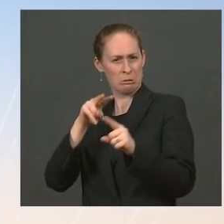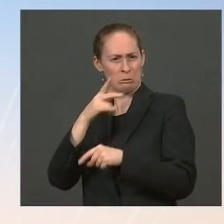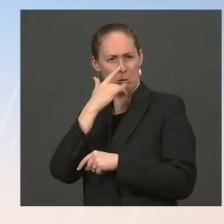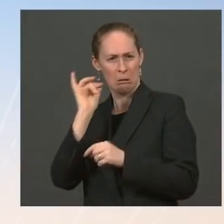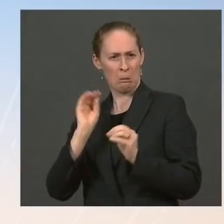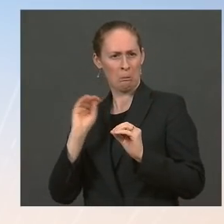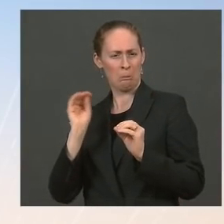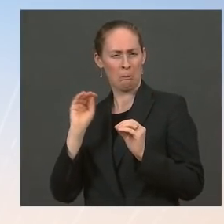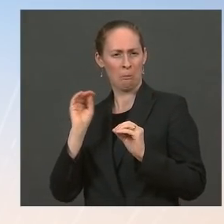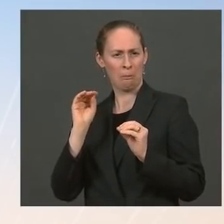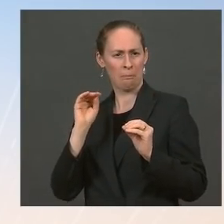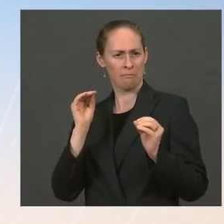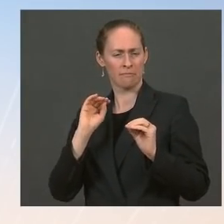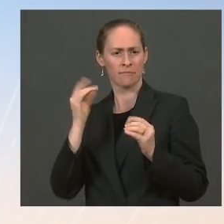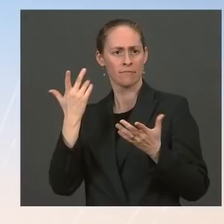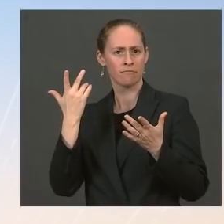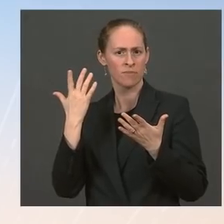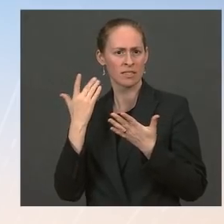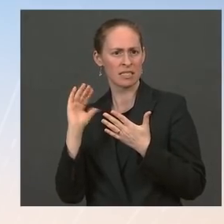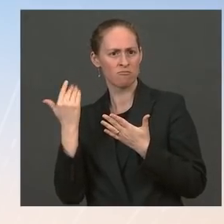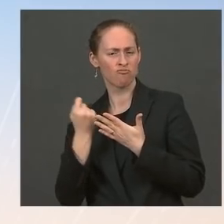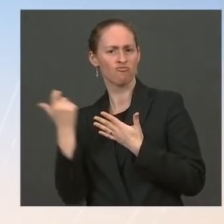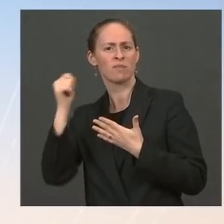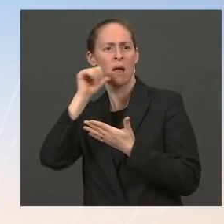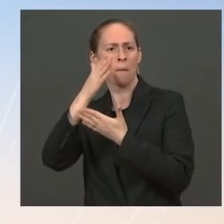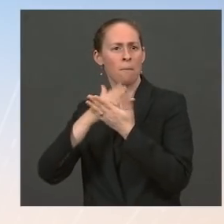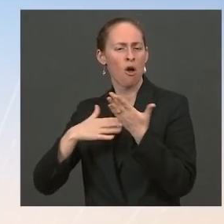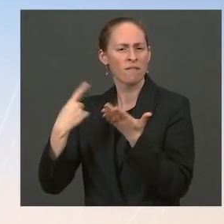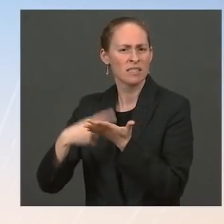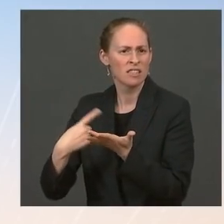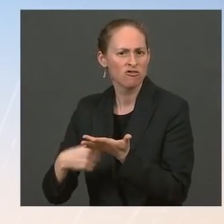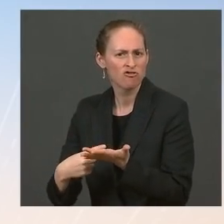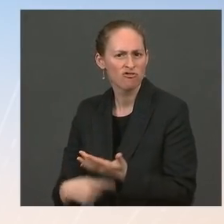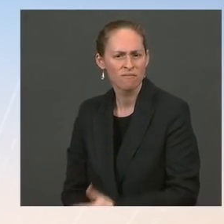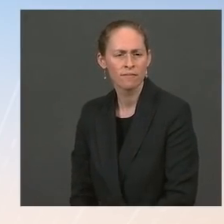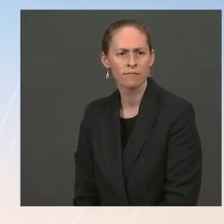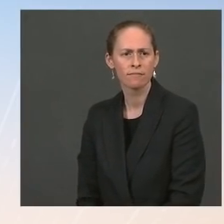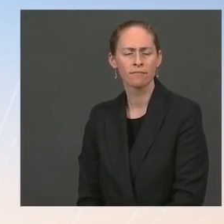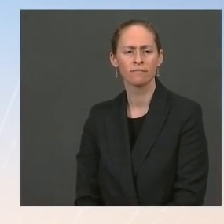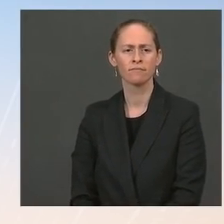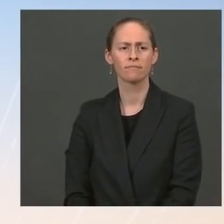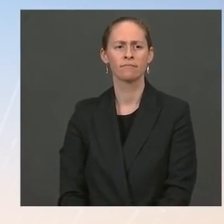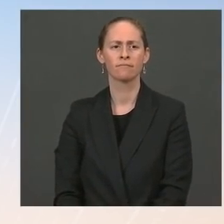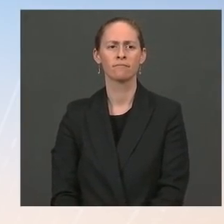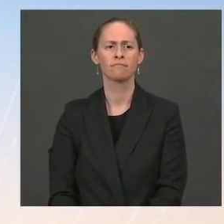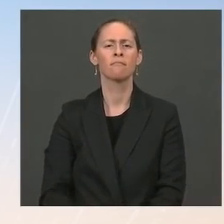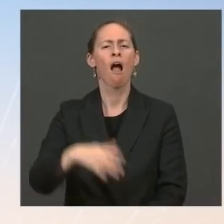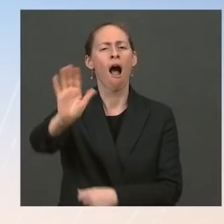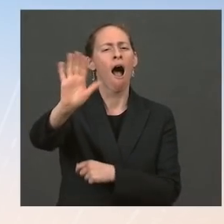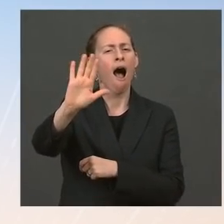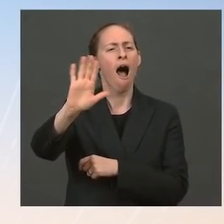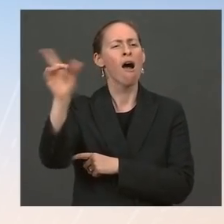Ms. Psaki: As he said -- as he said there -- The Press: , like he said. Ms. Psaki: As he said, they're going to discuss it, and we'll see what they discuss. And we'll give you guys a readout.